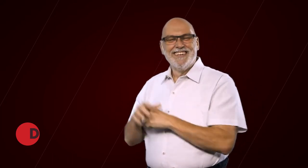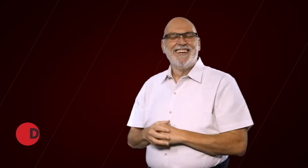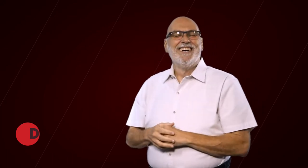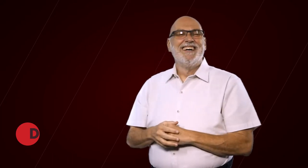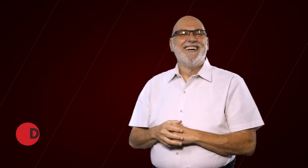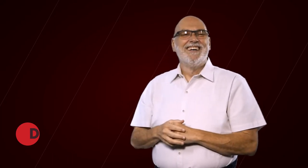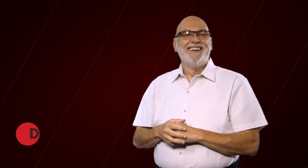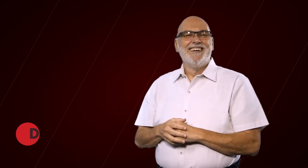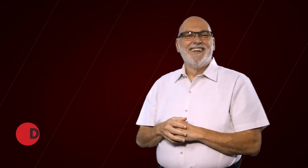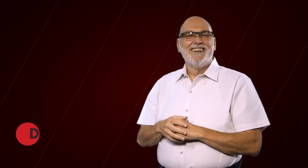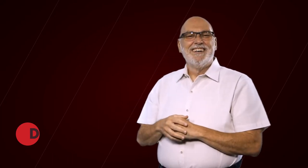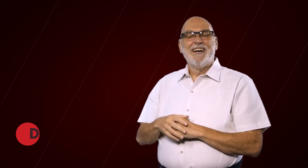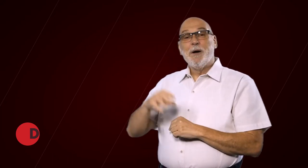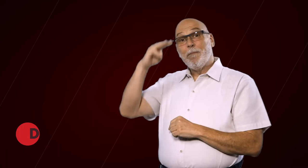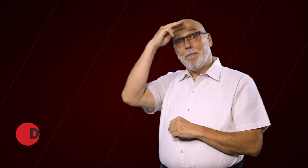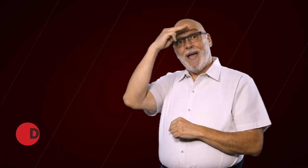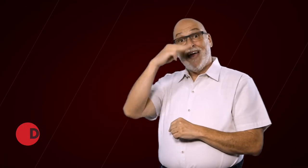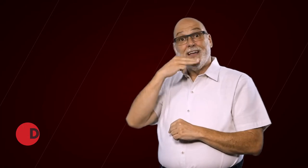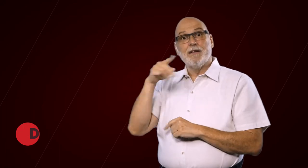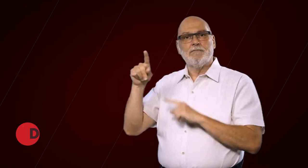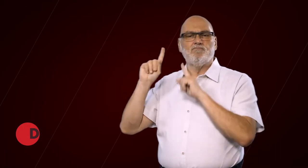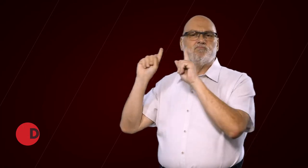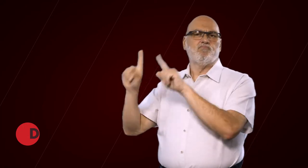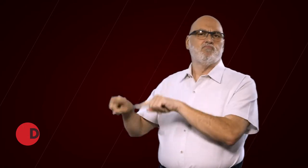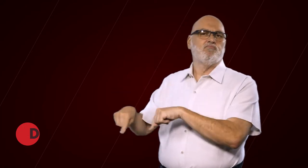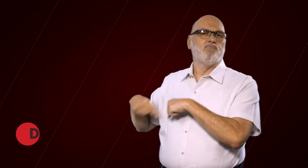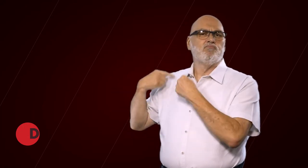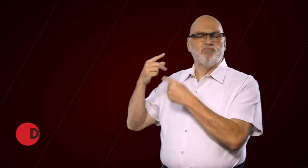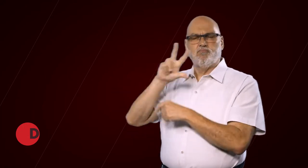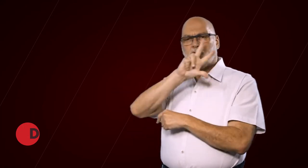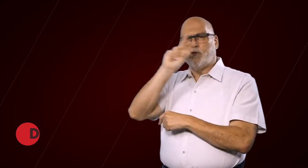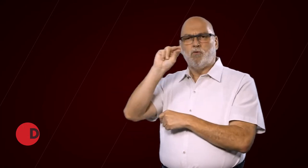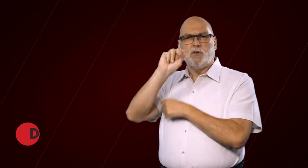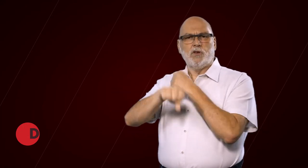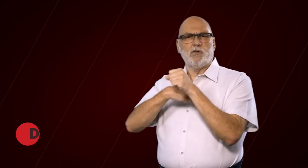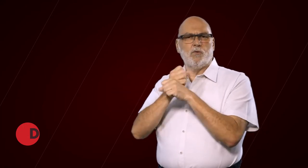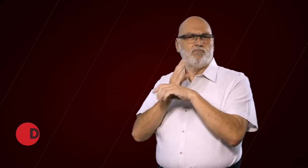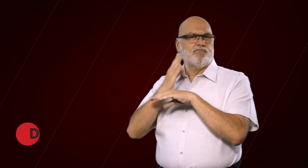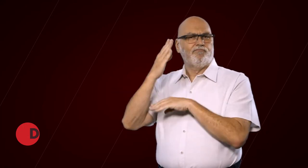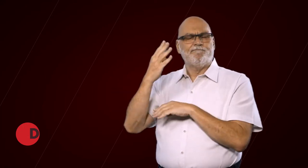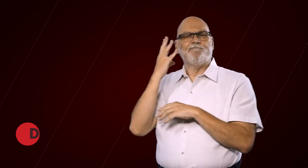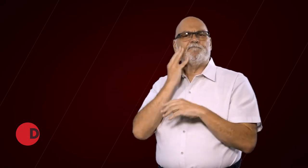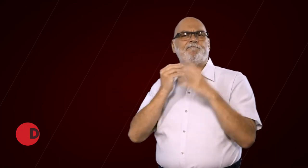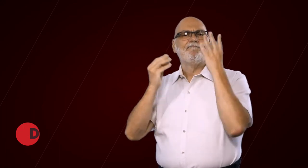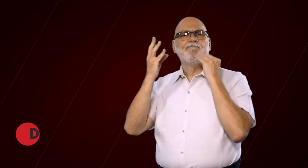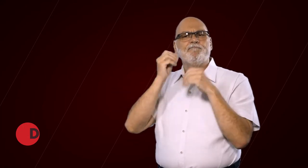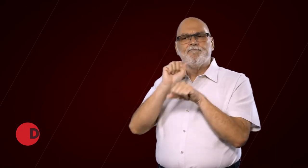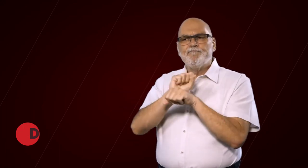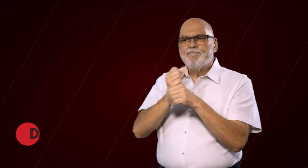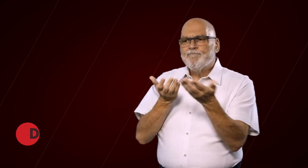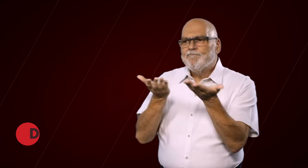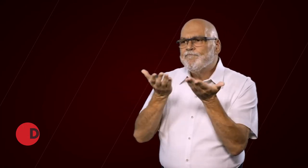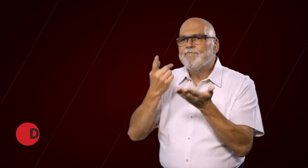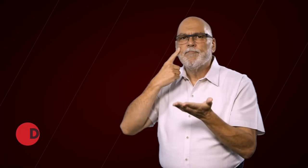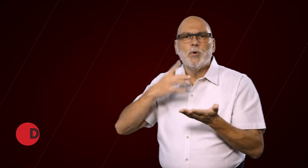Monte has over 30 years of experience working in different